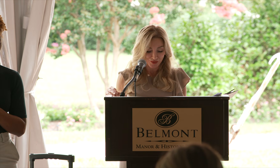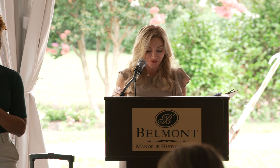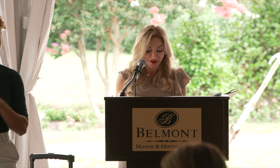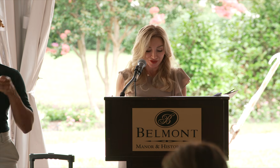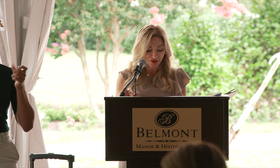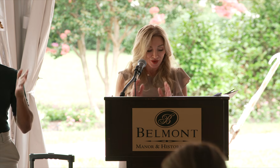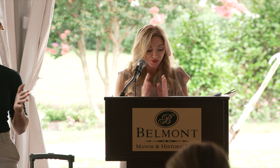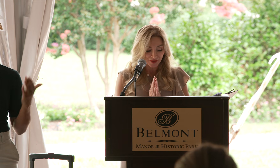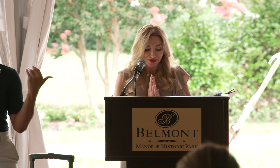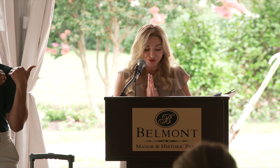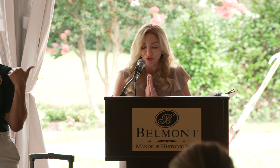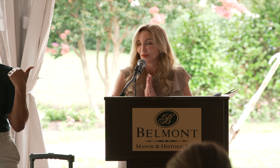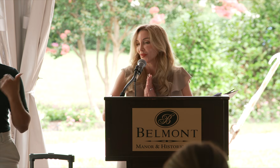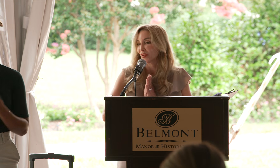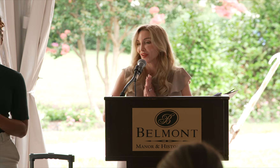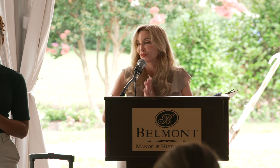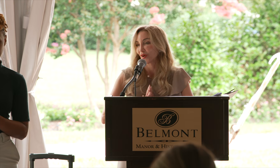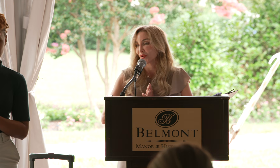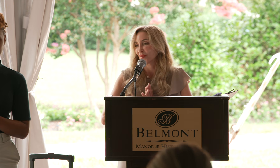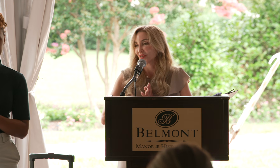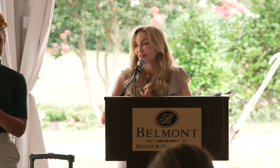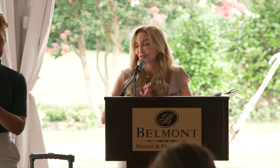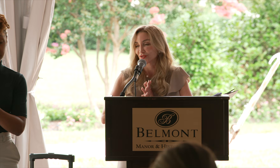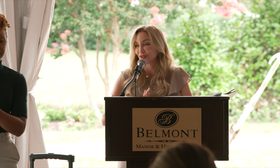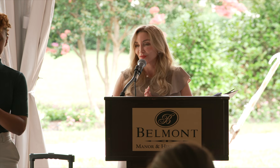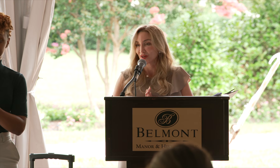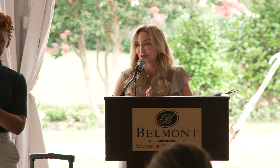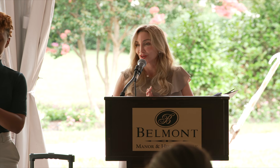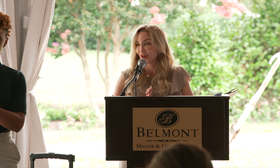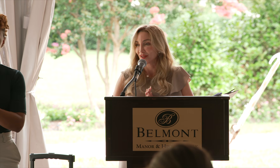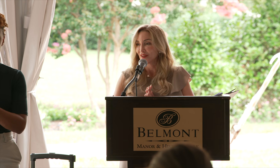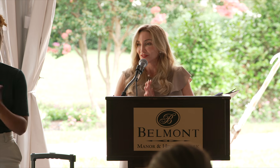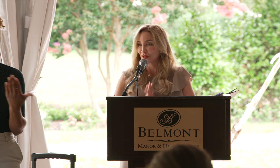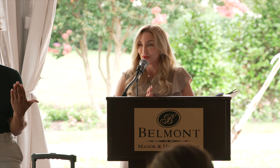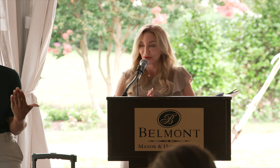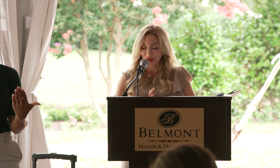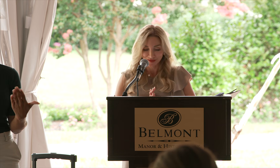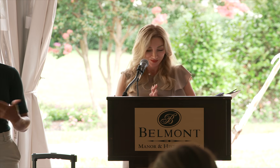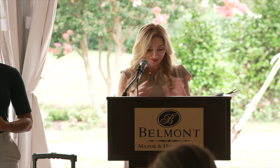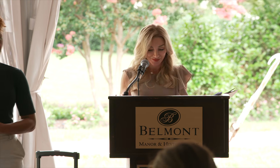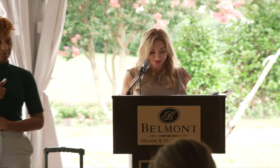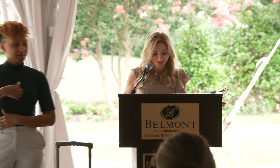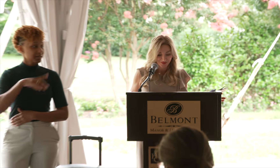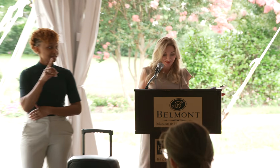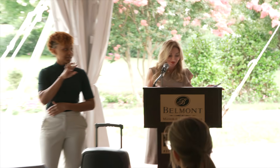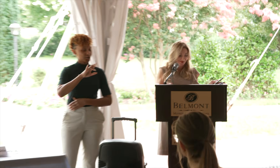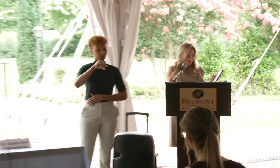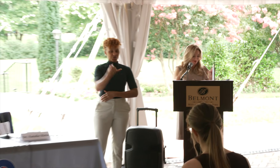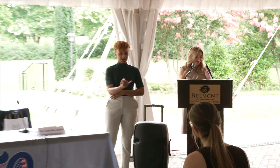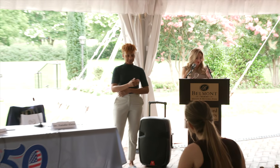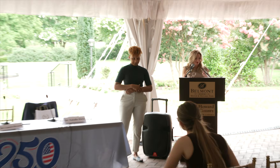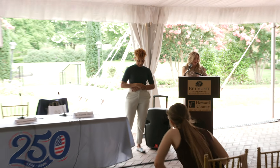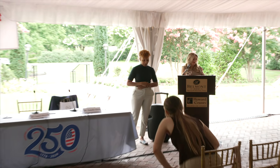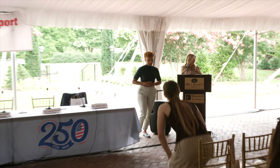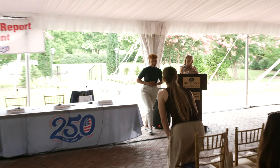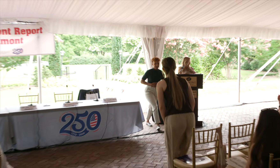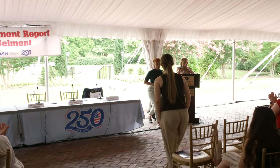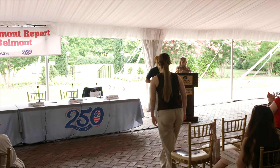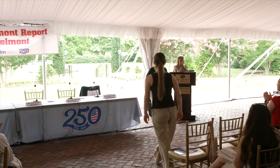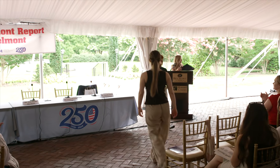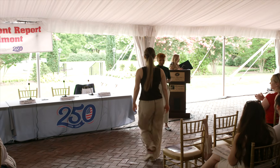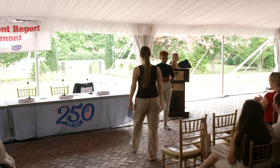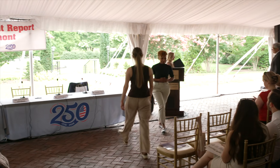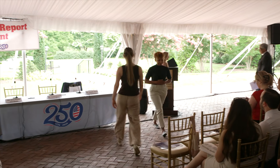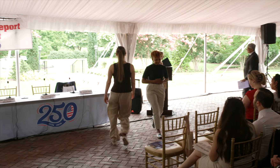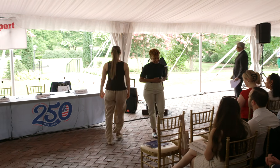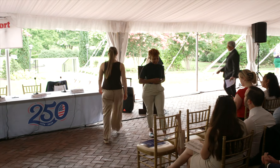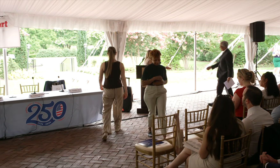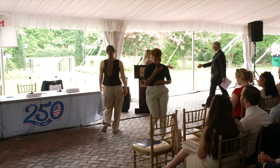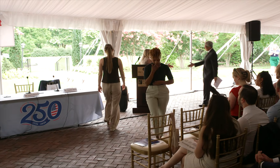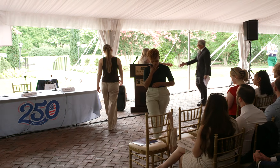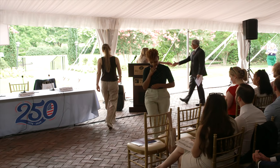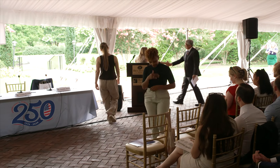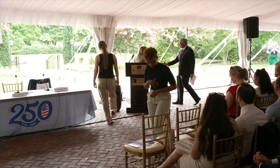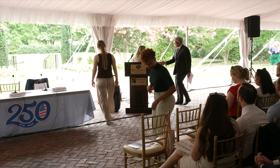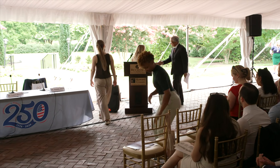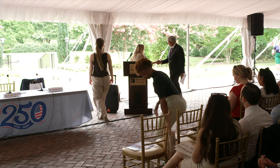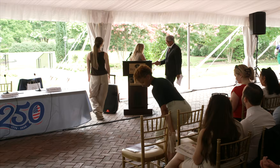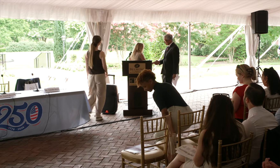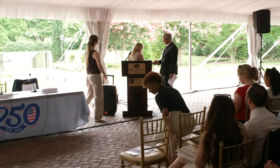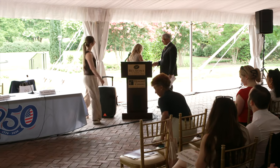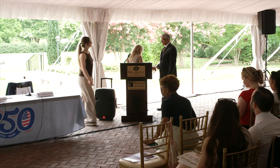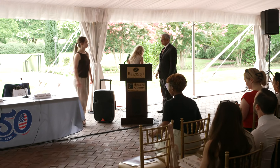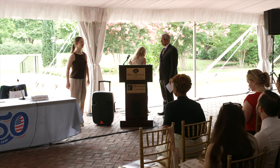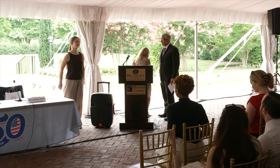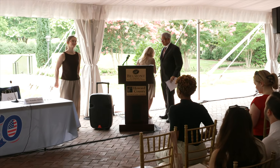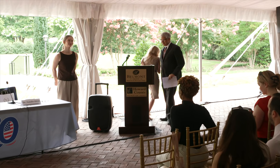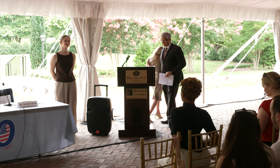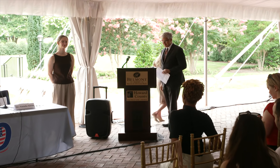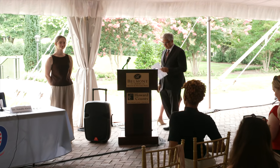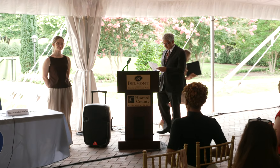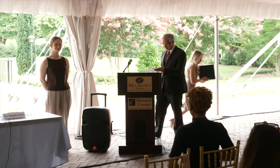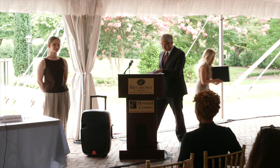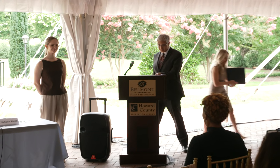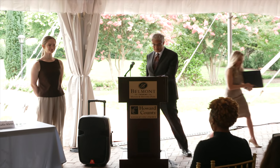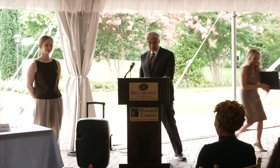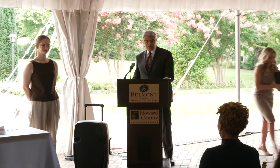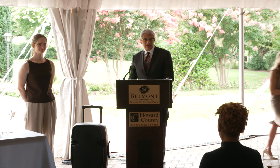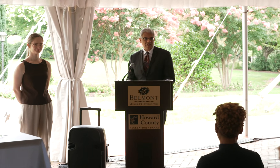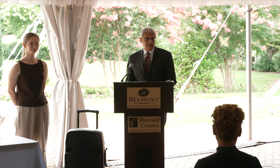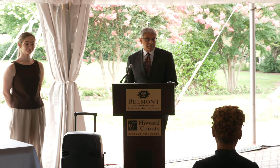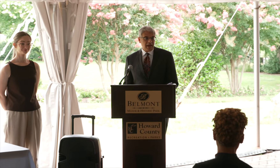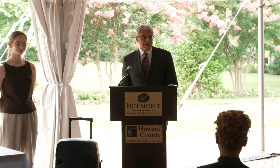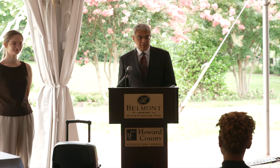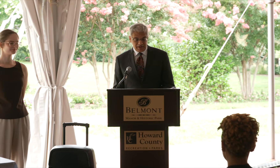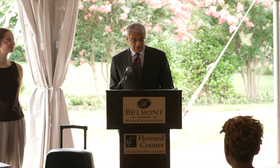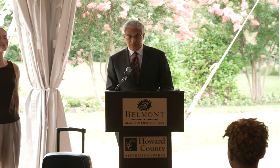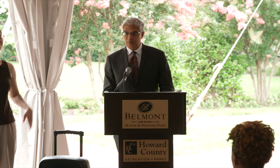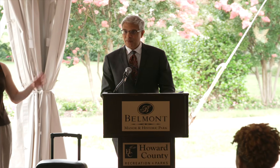and Prevention. Please join me in welcoming Dr. Jay Bhattacharya to the podium. Hi, everybody.